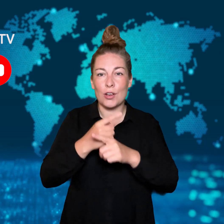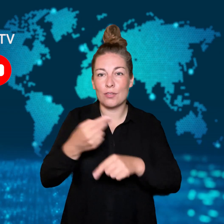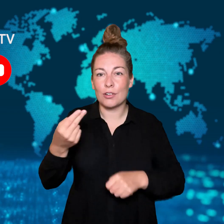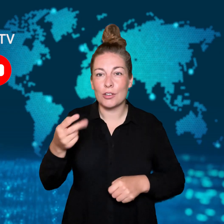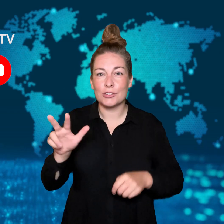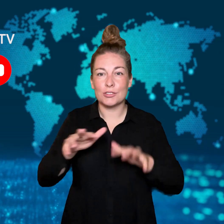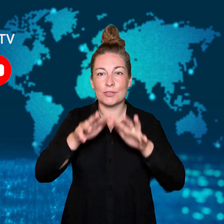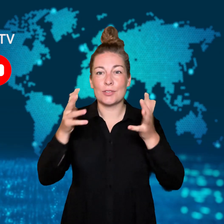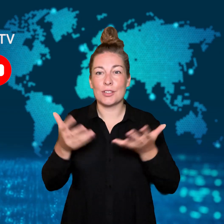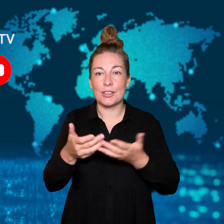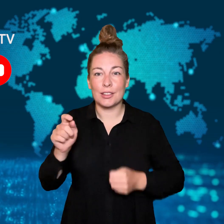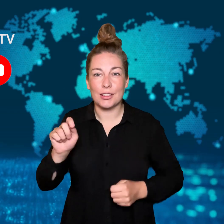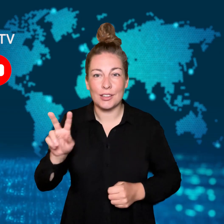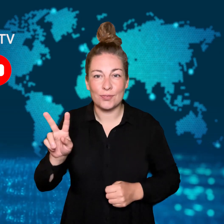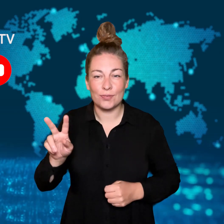to get new video updates!